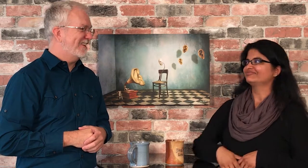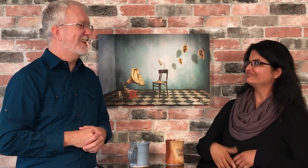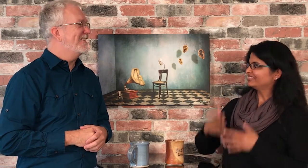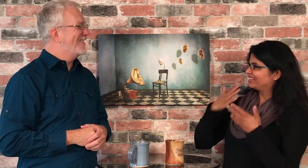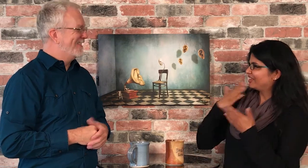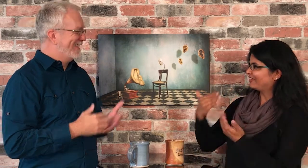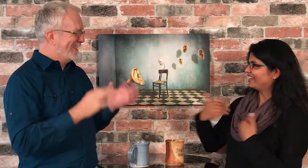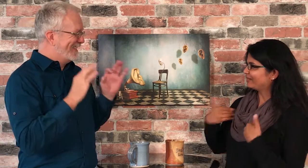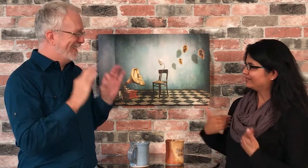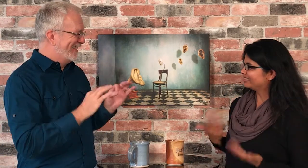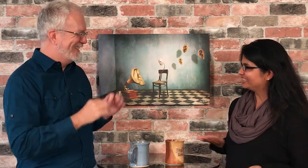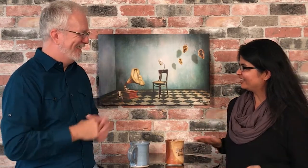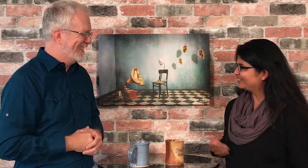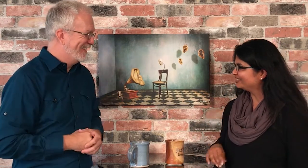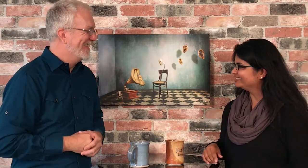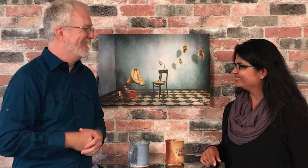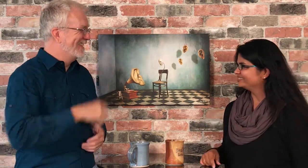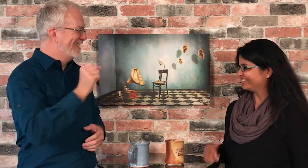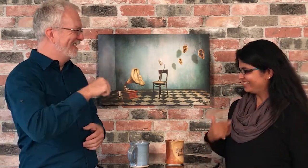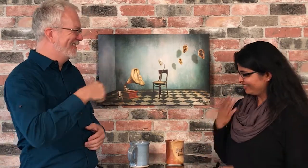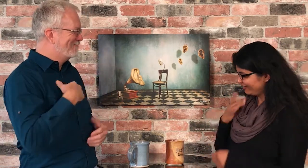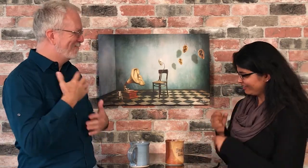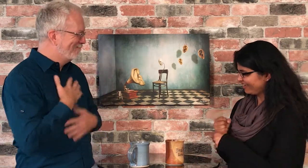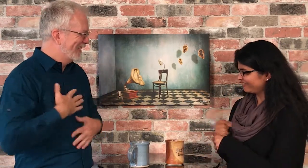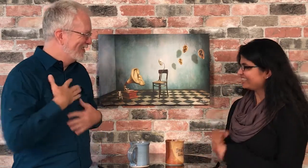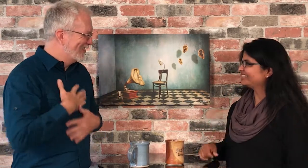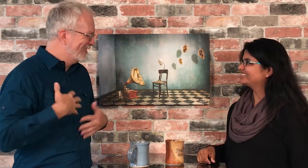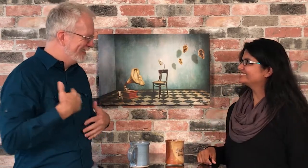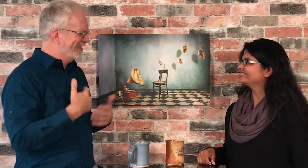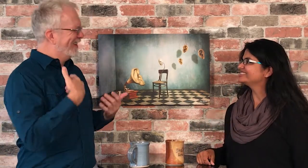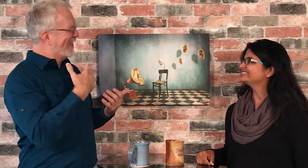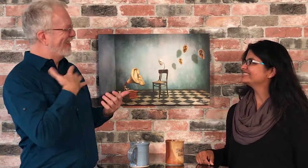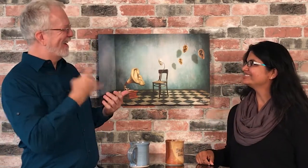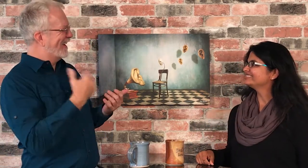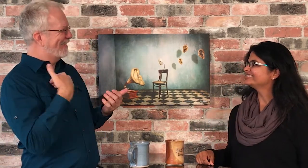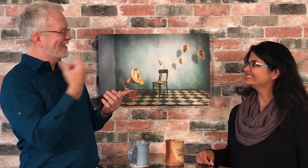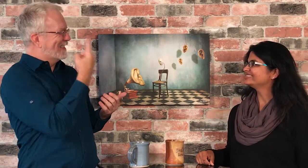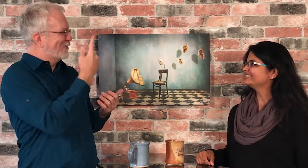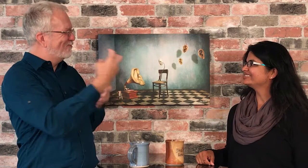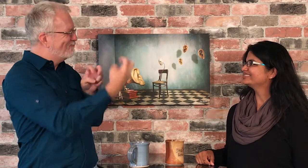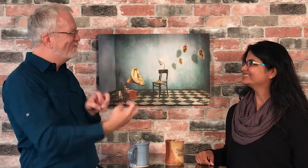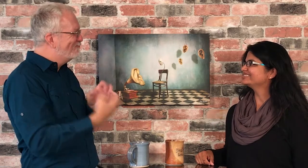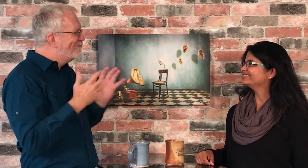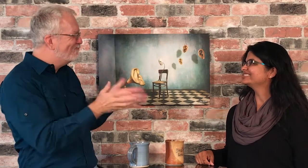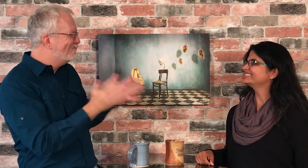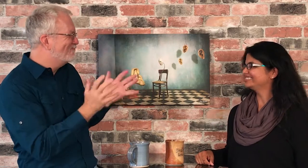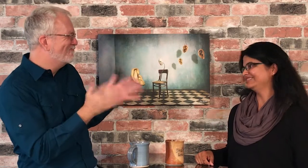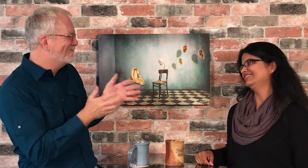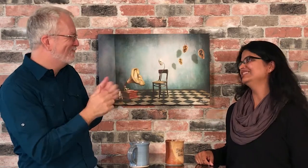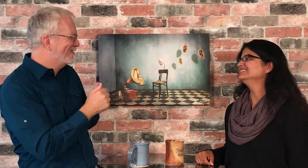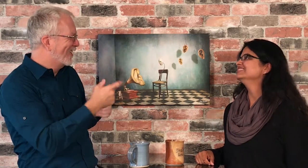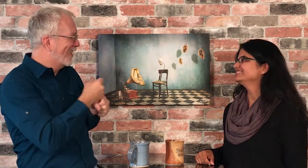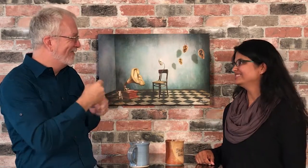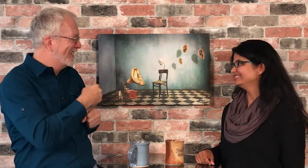Thank you for having me here! Ray: Yes, it is my pleasure! I like to have someone to chat with over some coffee.